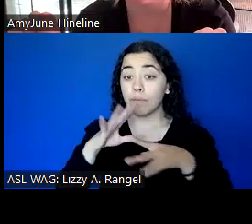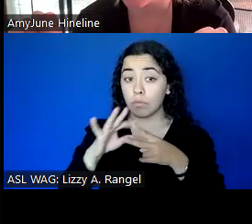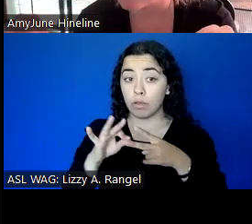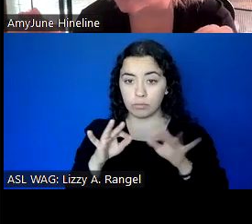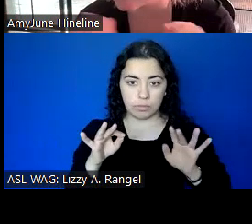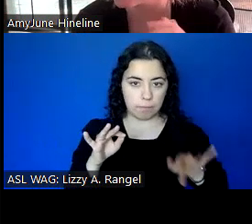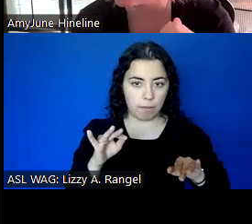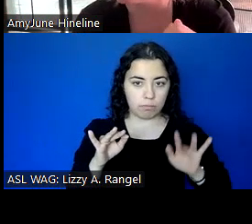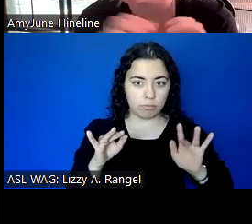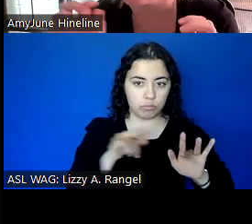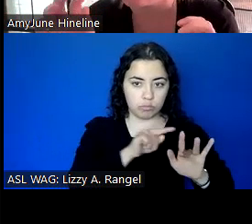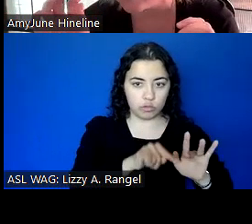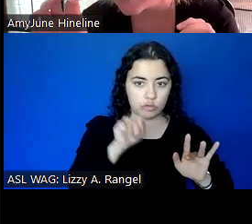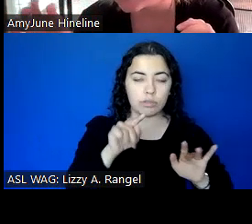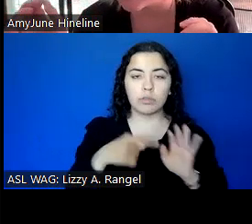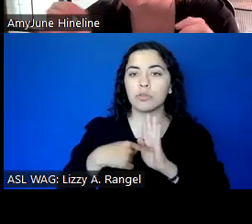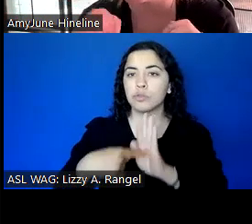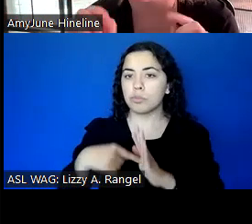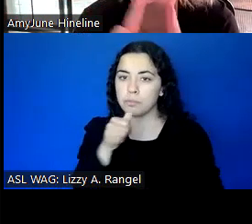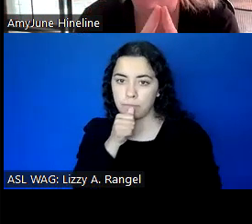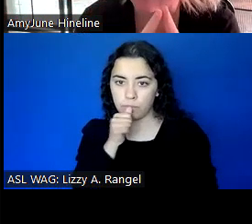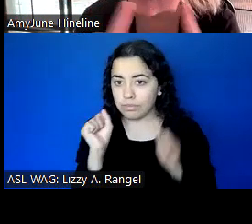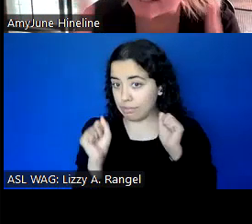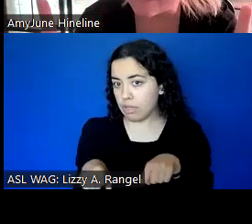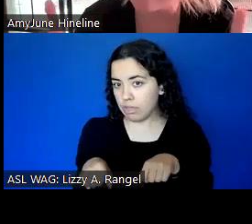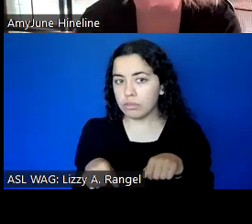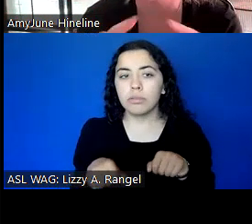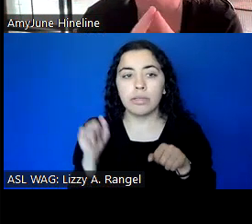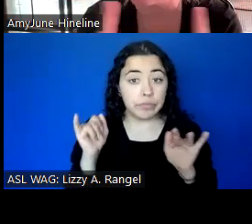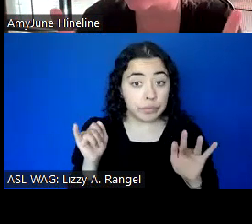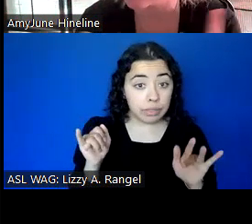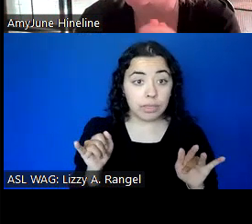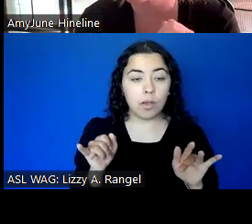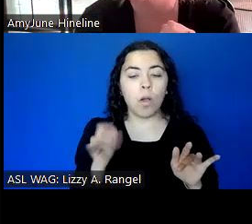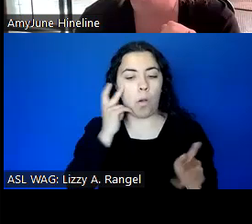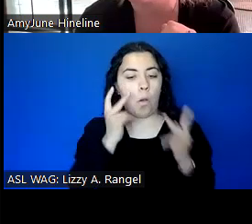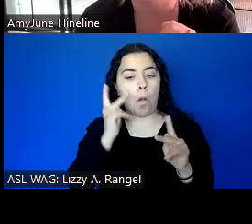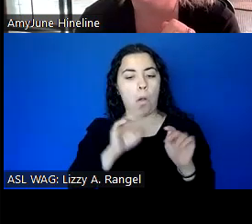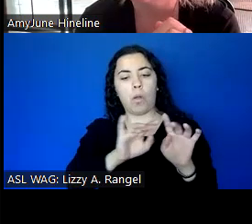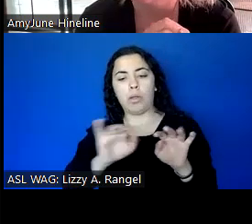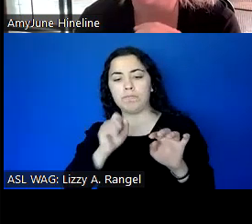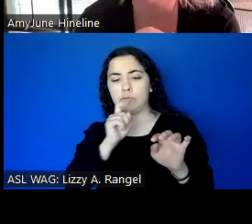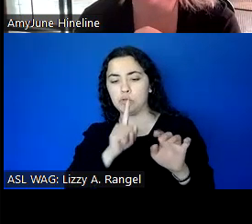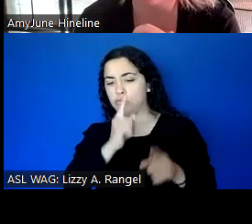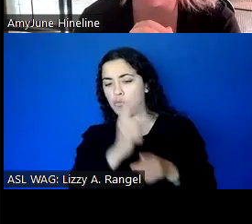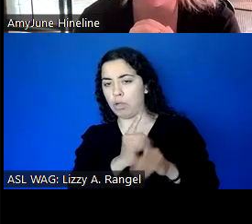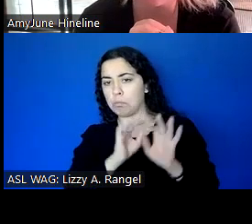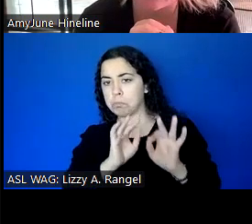We can allow copy-and-paste functionality. And we can also allow tools to fill in our credentials.